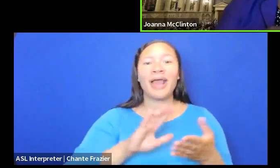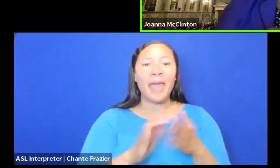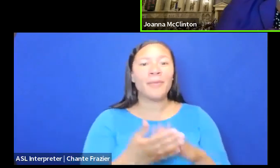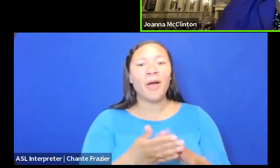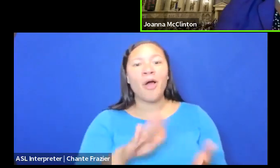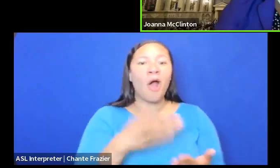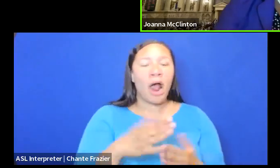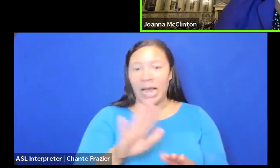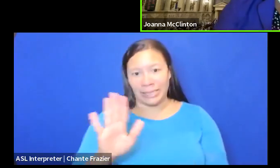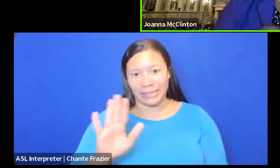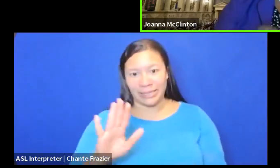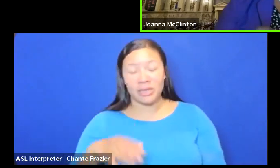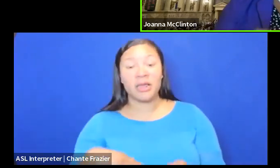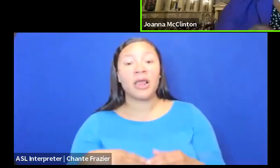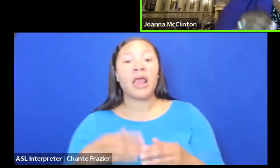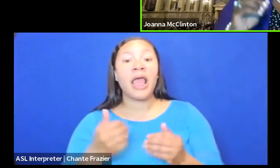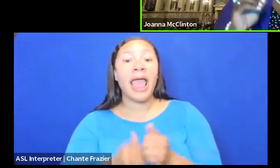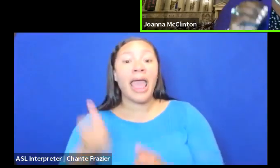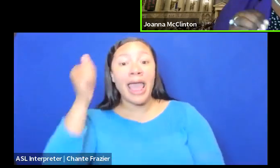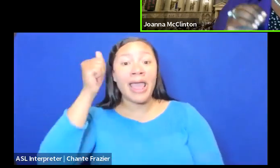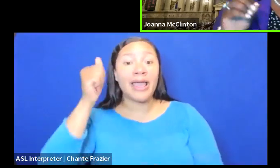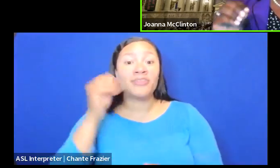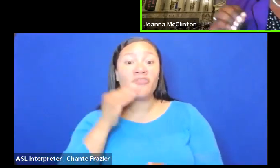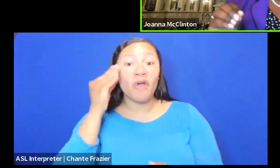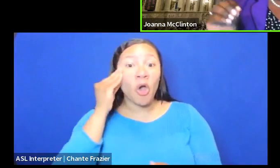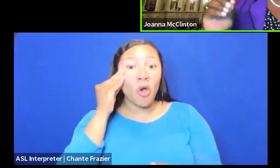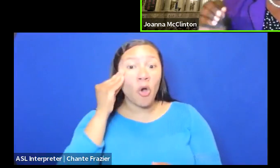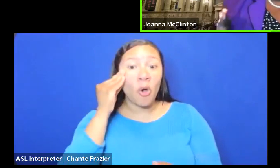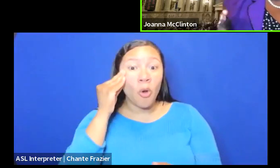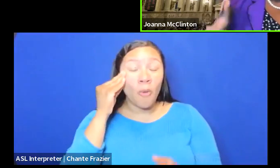in the summer flipping hamburgers. There are at